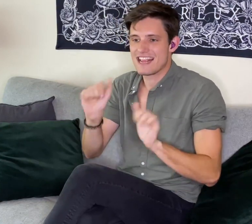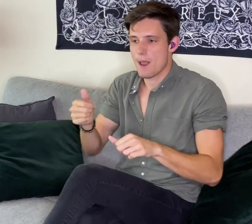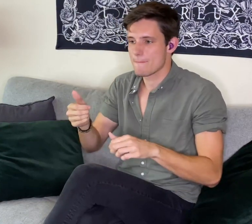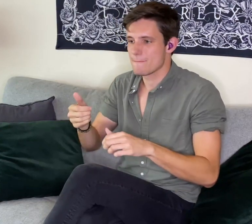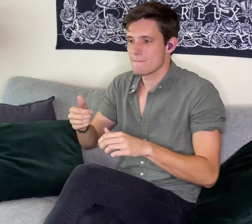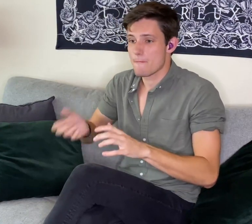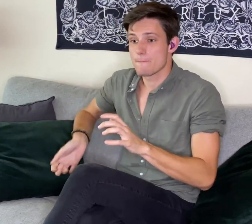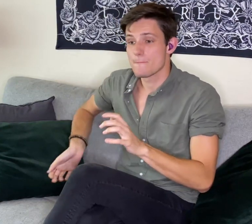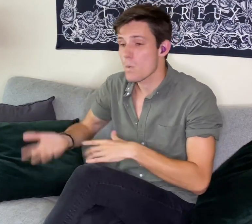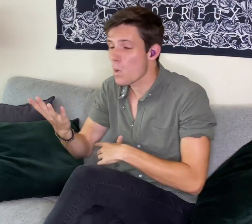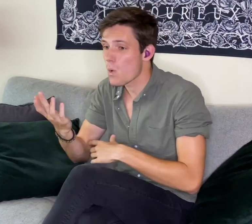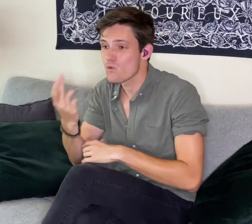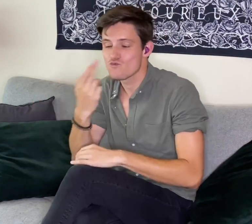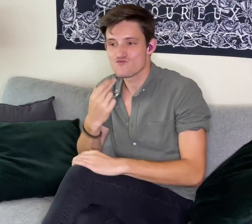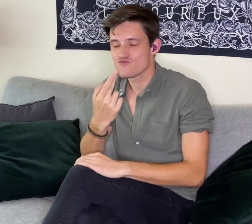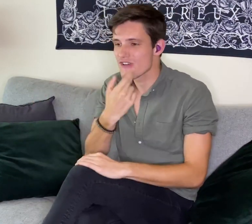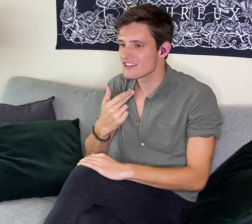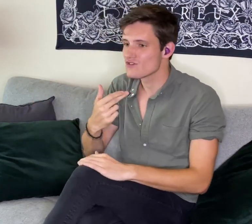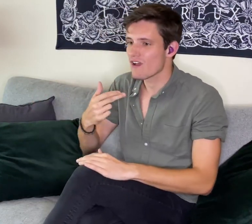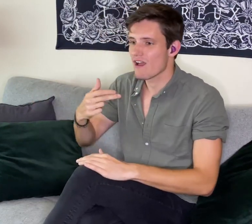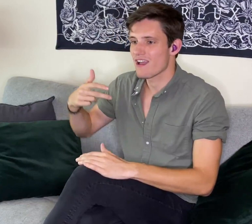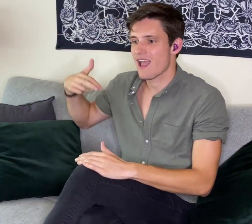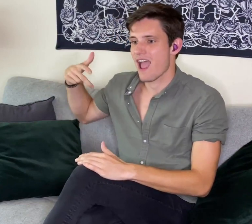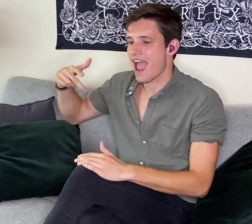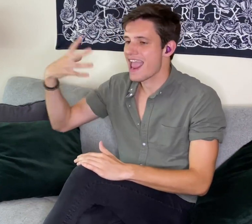It can be at a bowling alley, a restaurant,